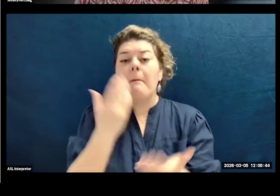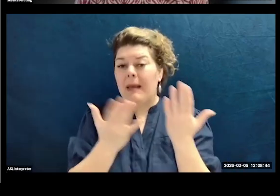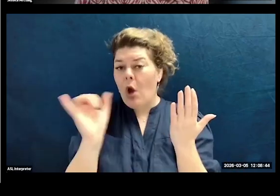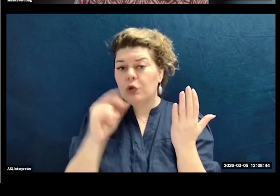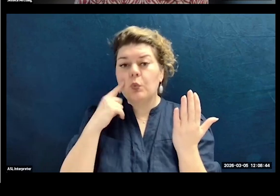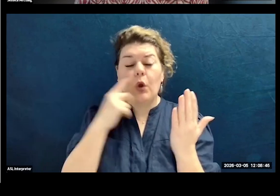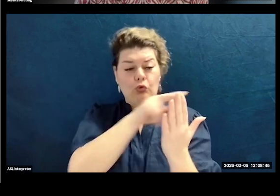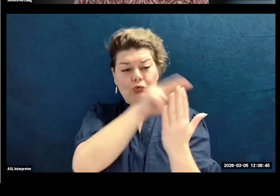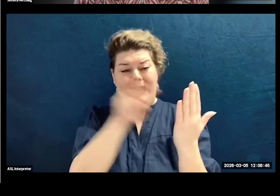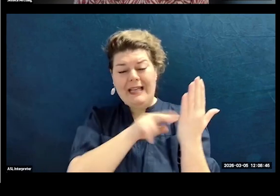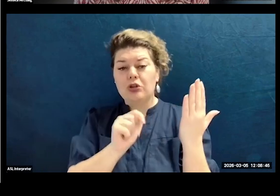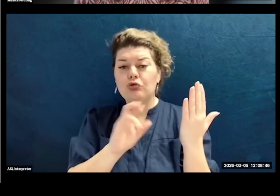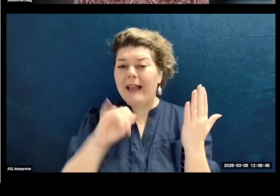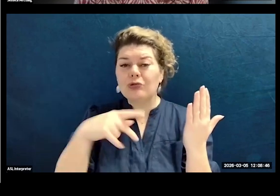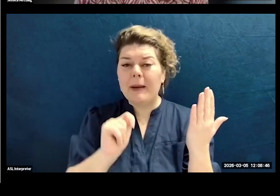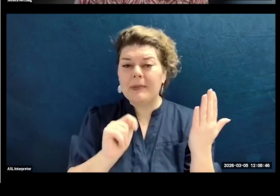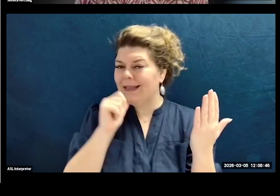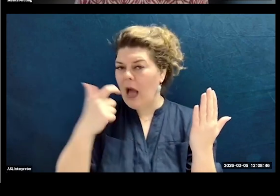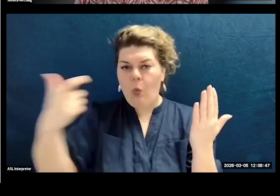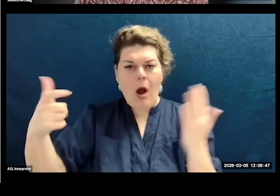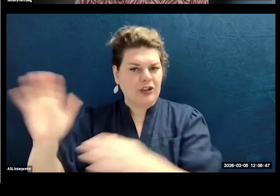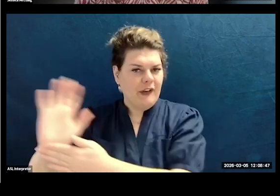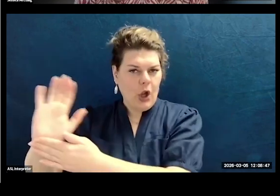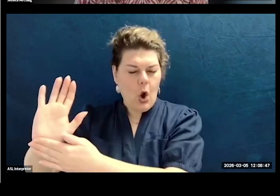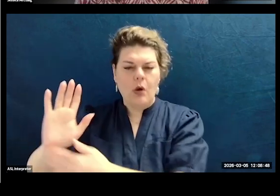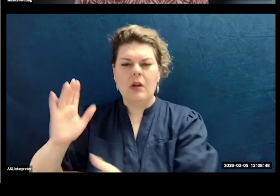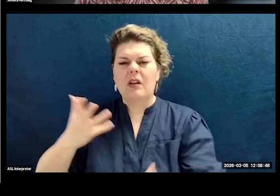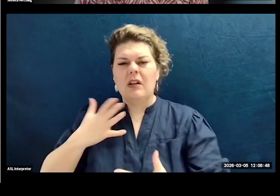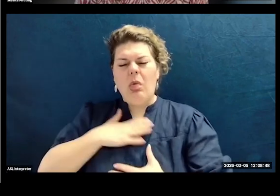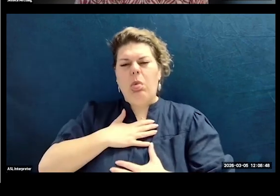instead of watching a lab demonstration video to prevent nausea and dizziness.